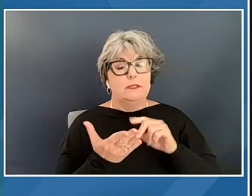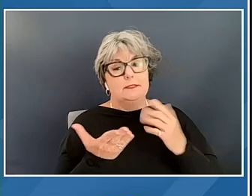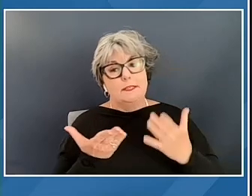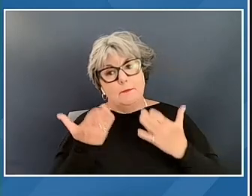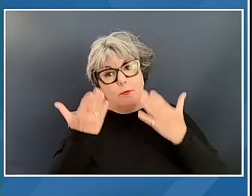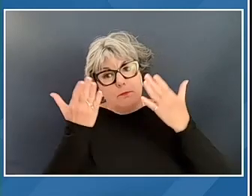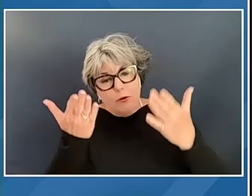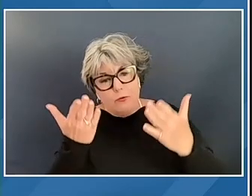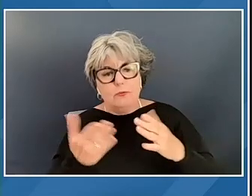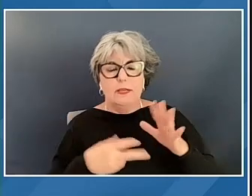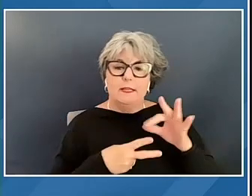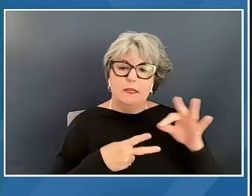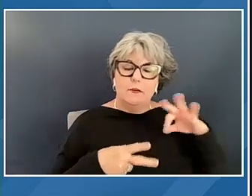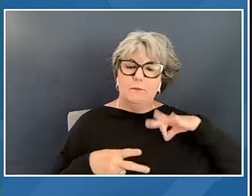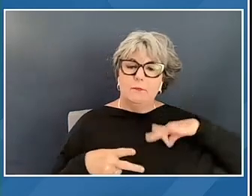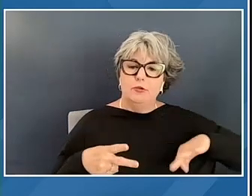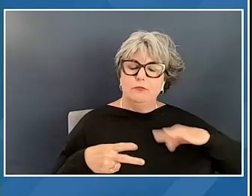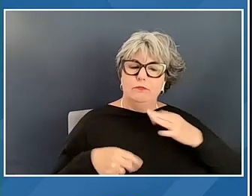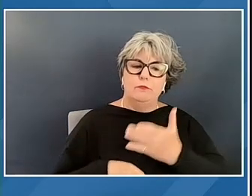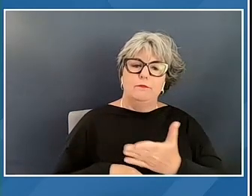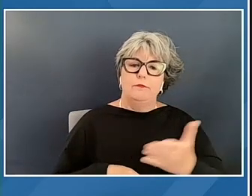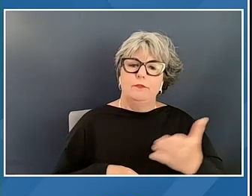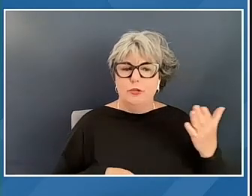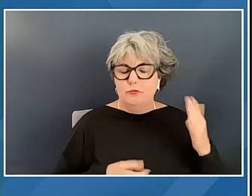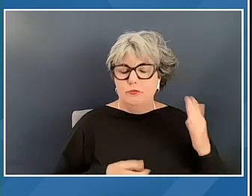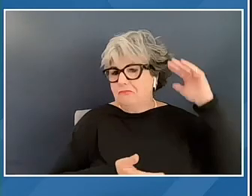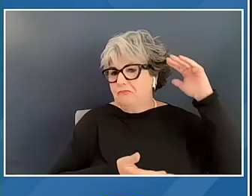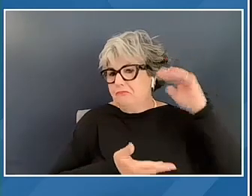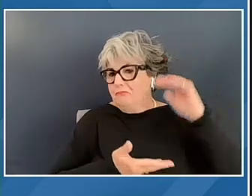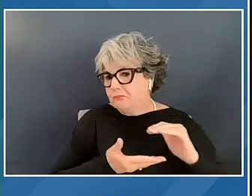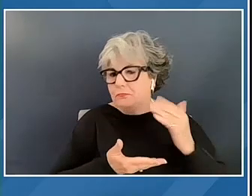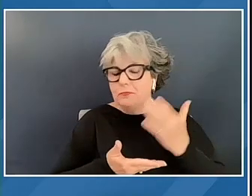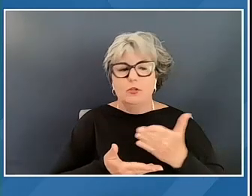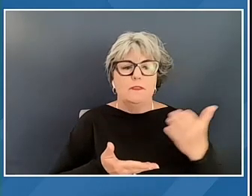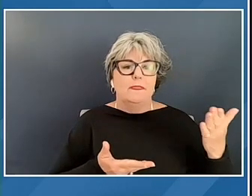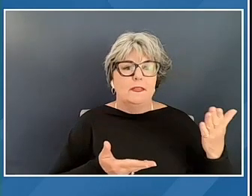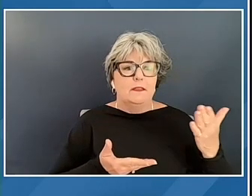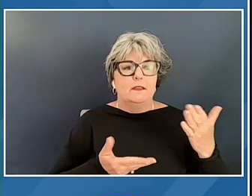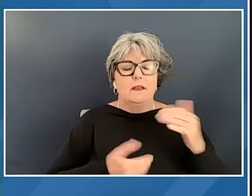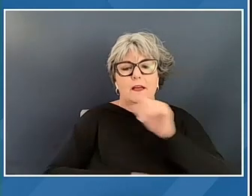would be useful for us to, you know, pare down to things that are within the authority that the Department believes it